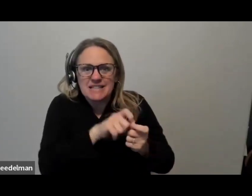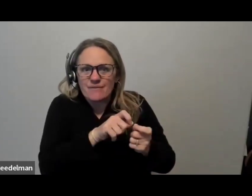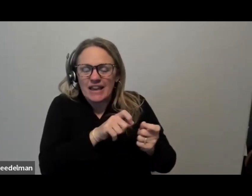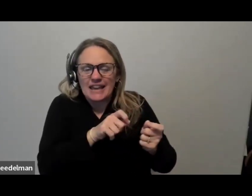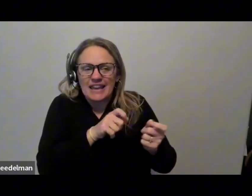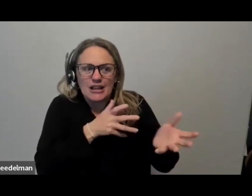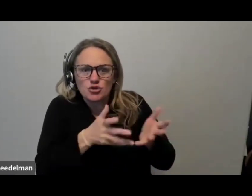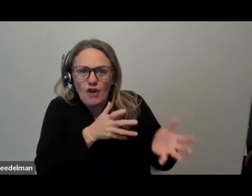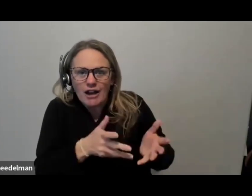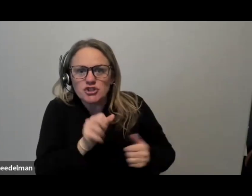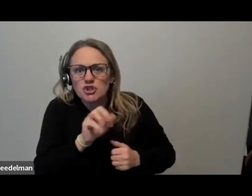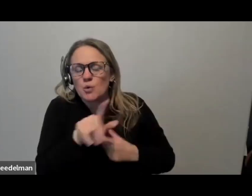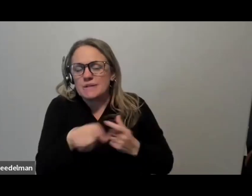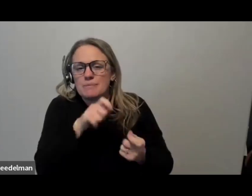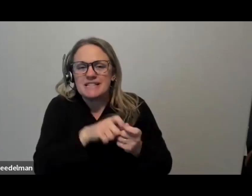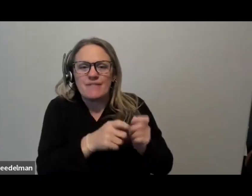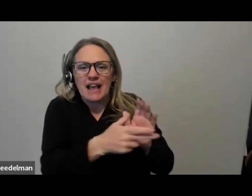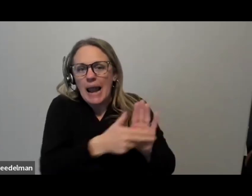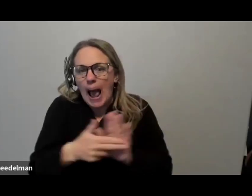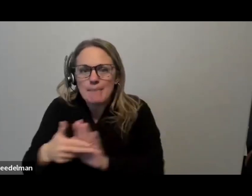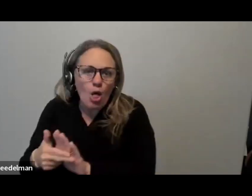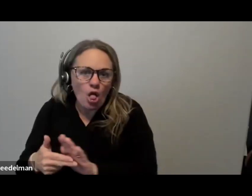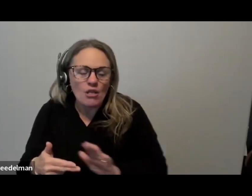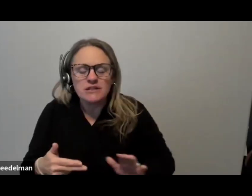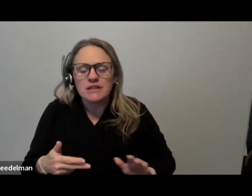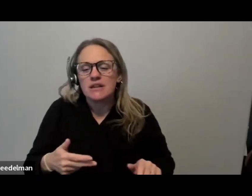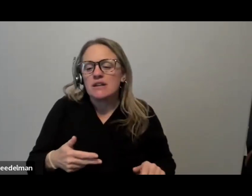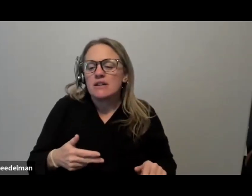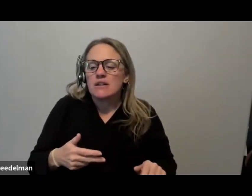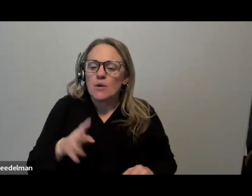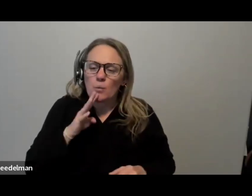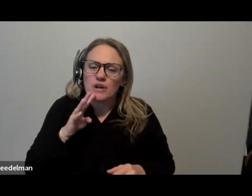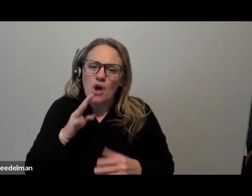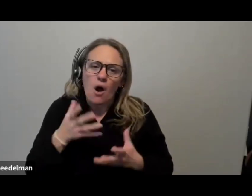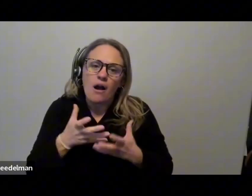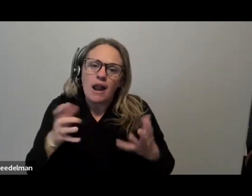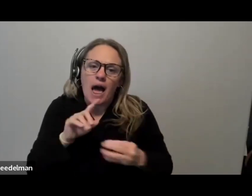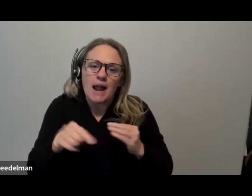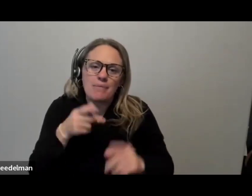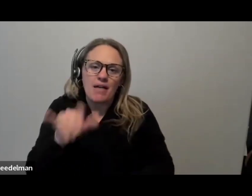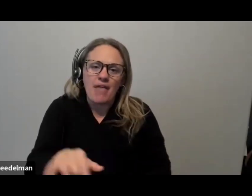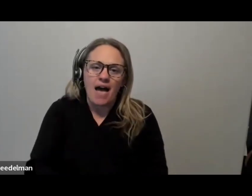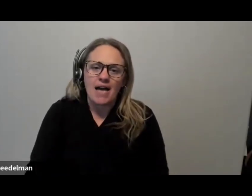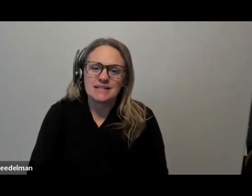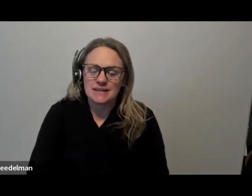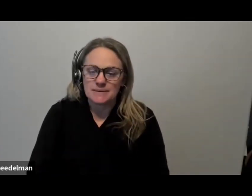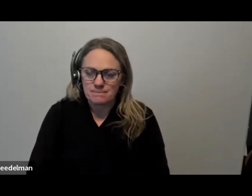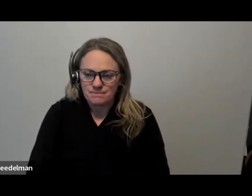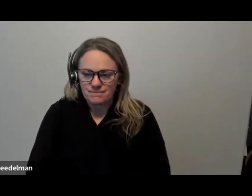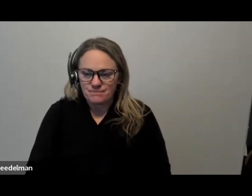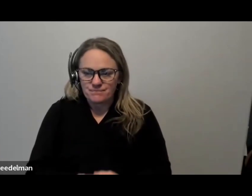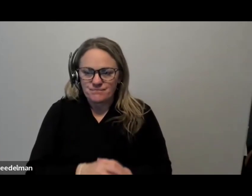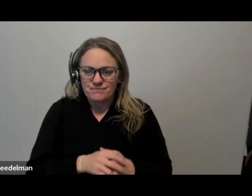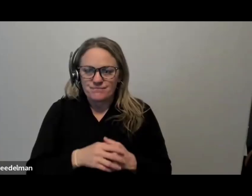for, for button elements. We talk a lot about that, especially in accessibility. Sometimes it feels like, oh that's, that's someone's more technical job.